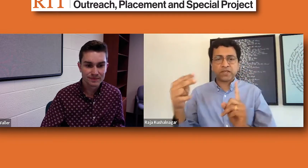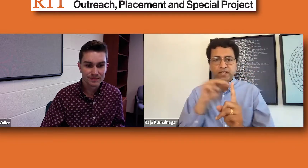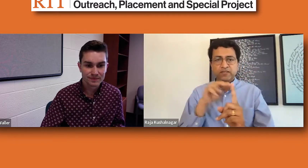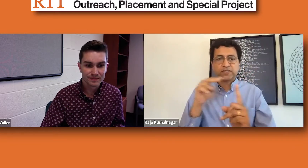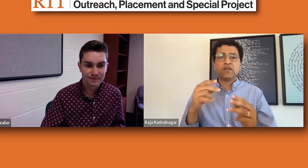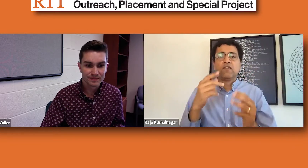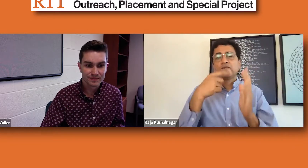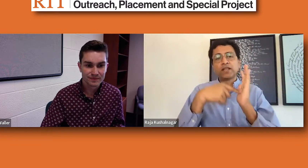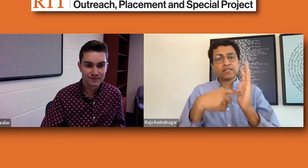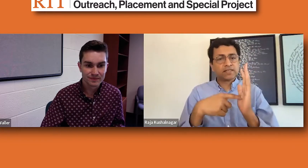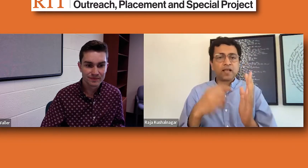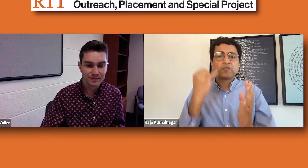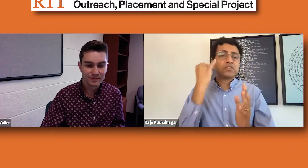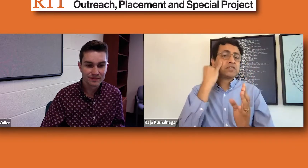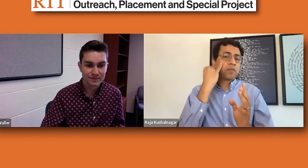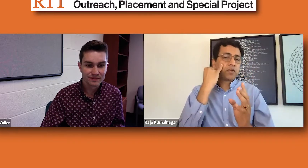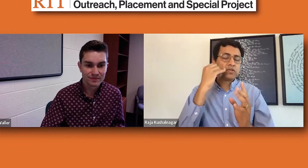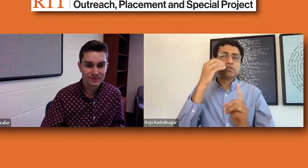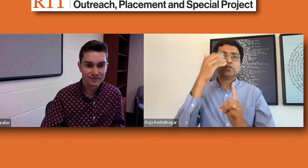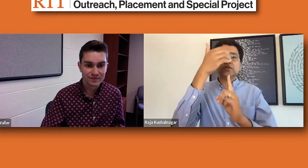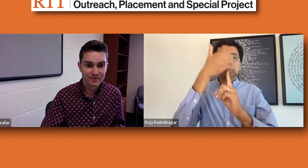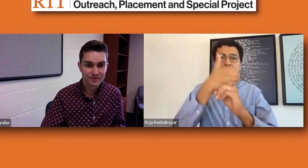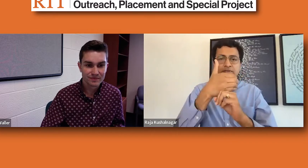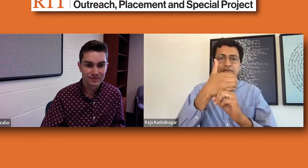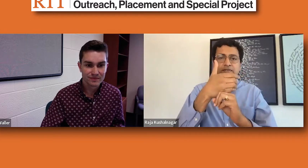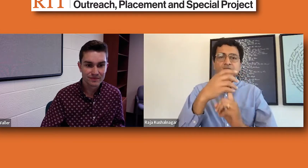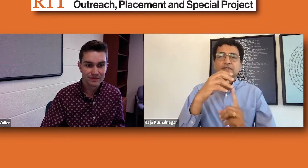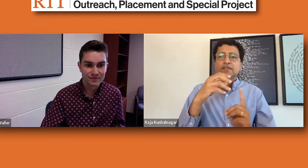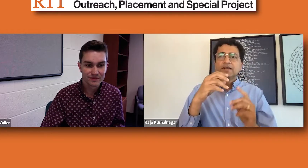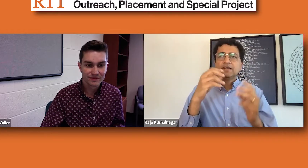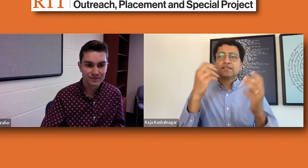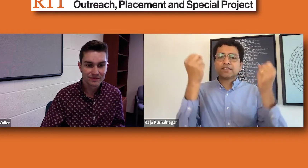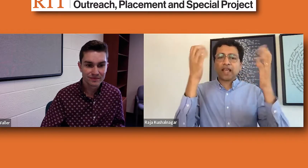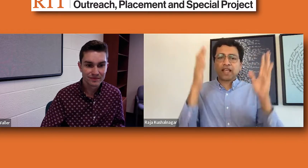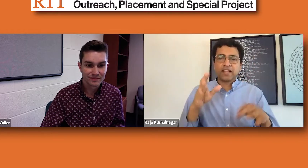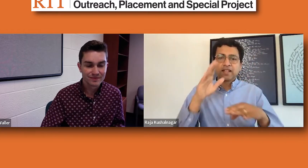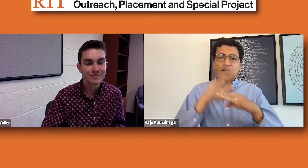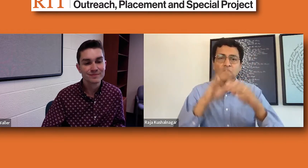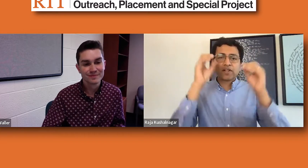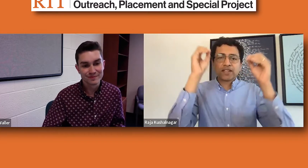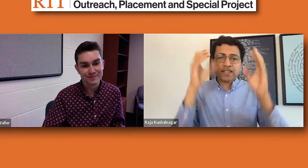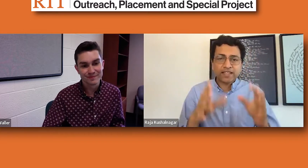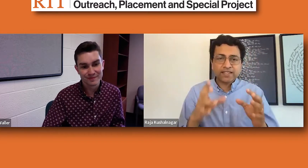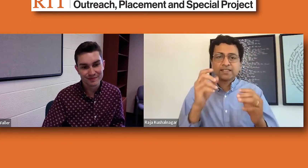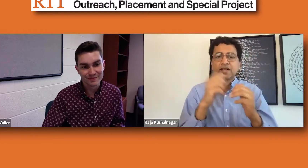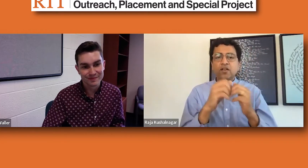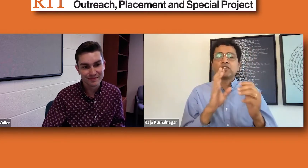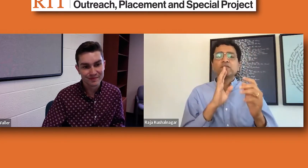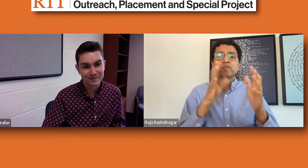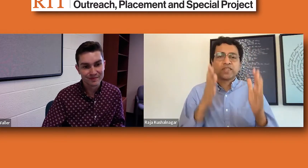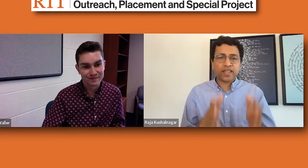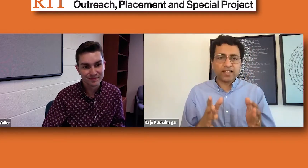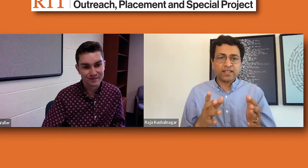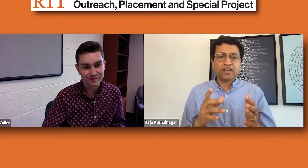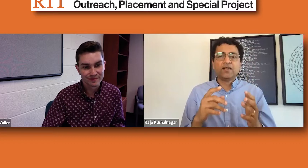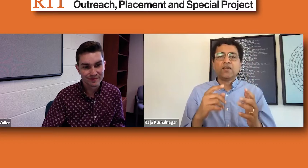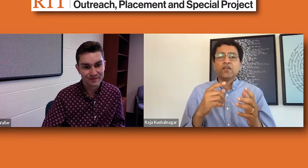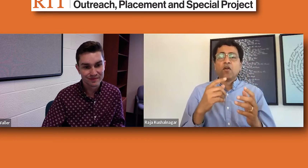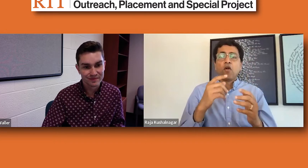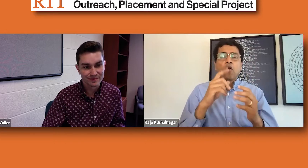because we need all of these diverse perspectives involved. So for example, if we have like an avatar assigning avatar